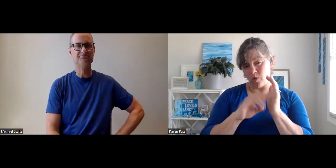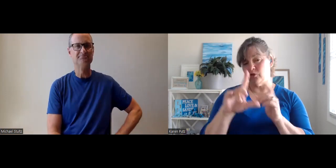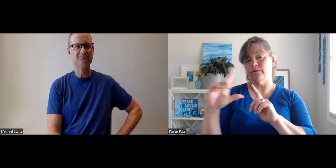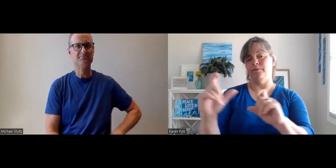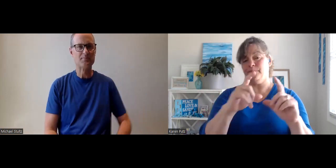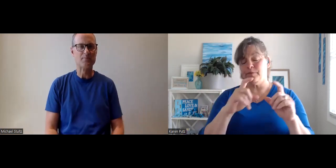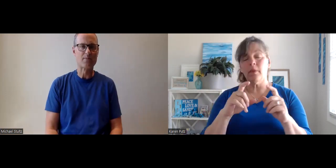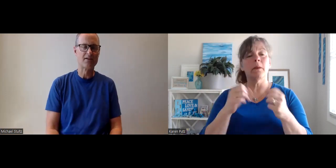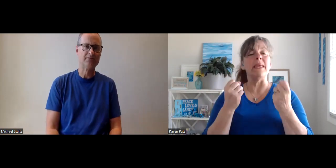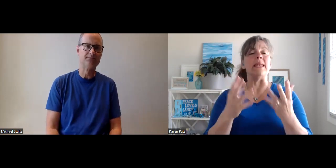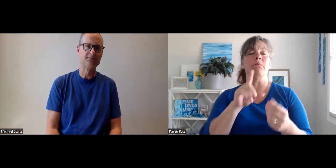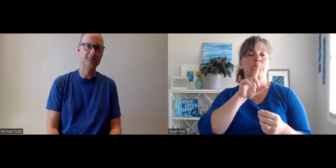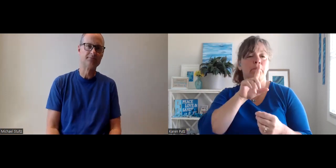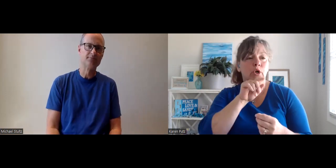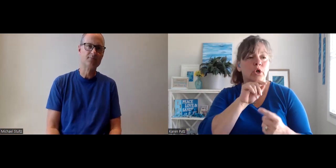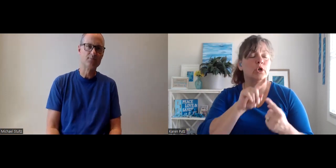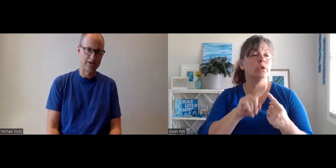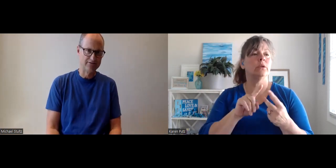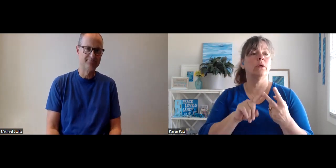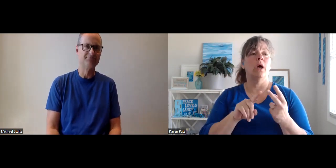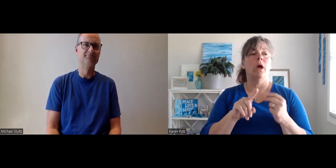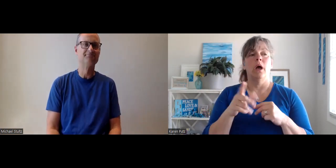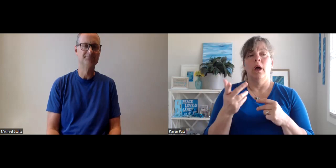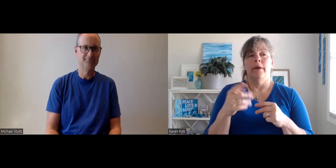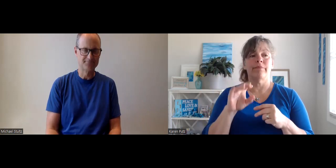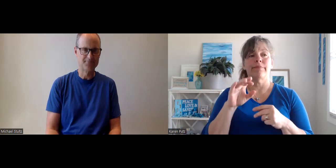I noticed sure photographs would be, you know,